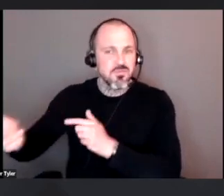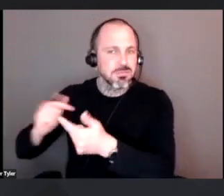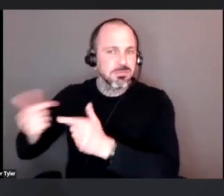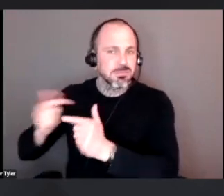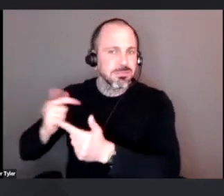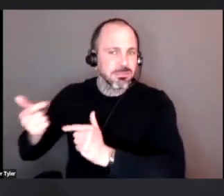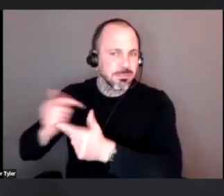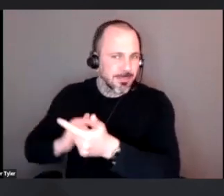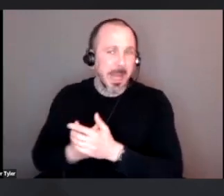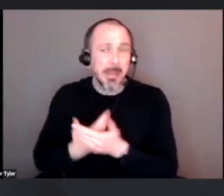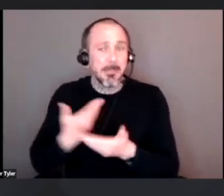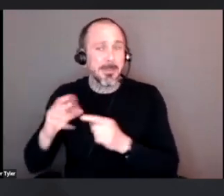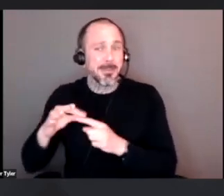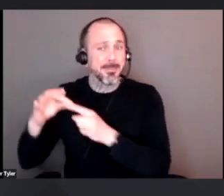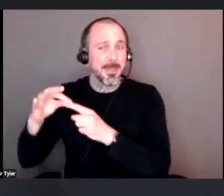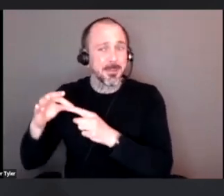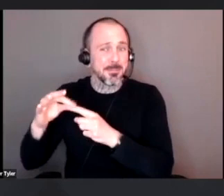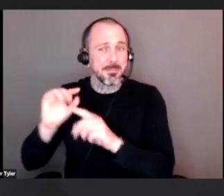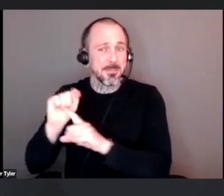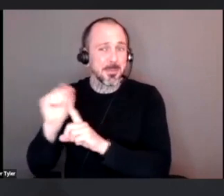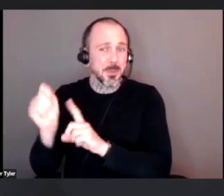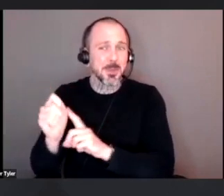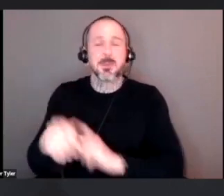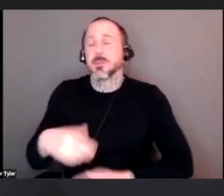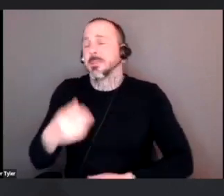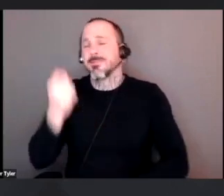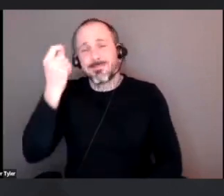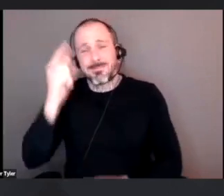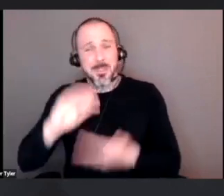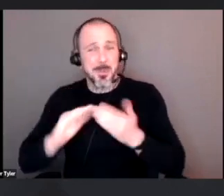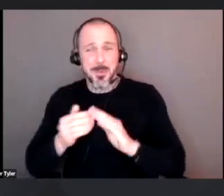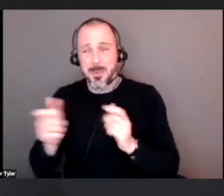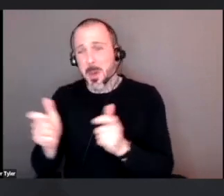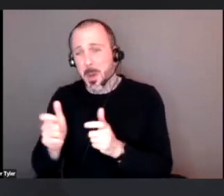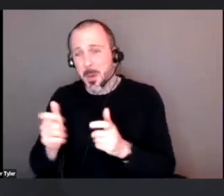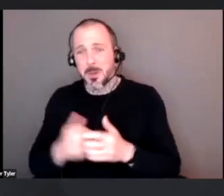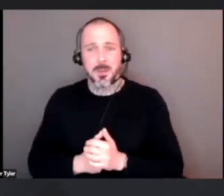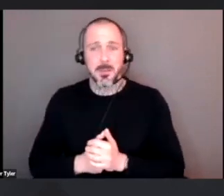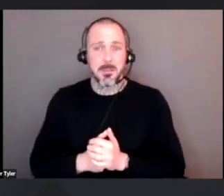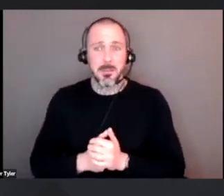to five to 10,000 population probably have somebody and then you can, again in a smaller community,